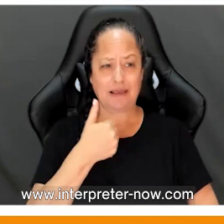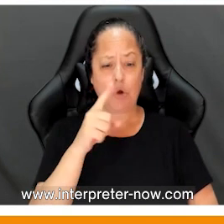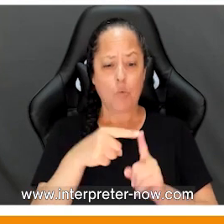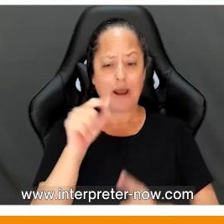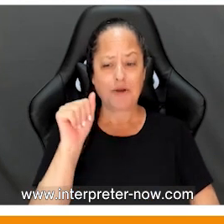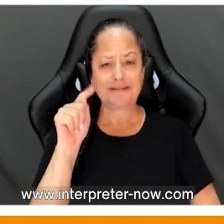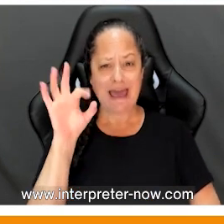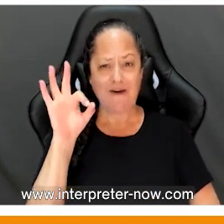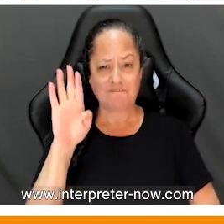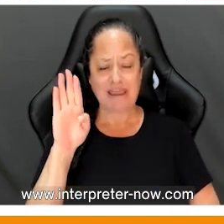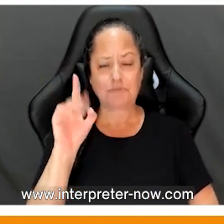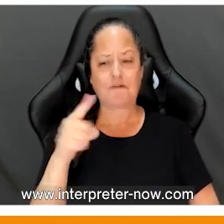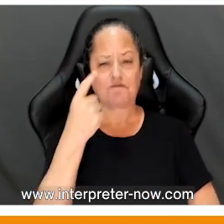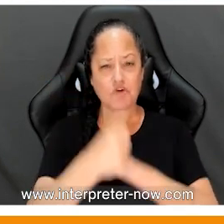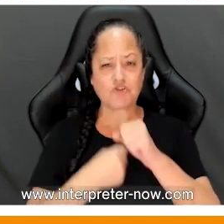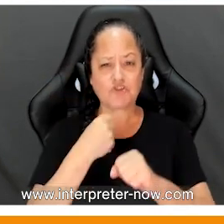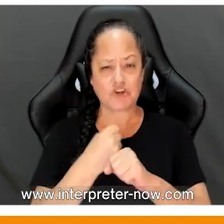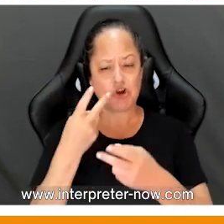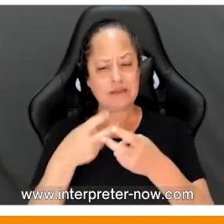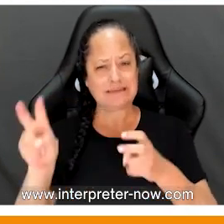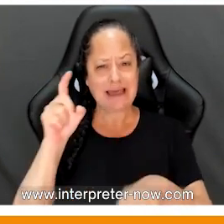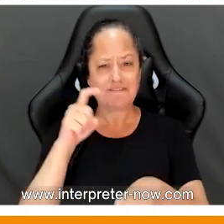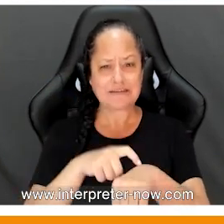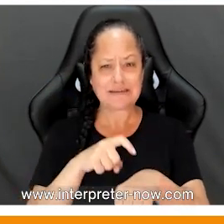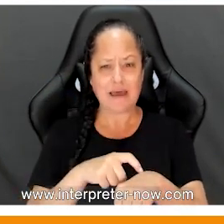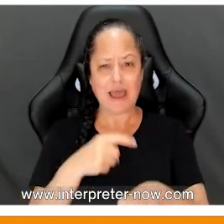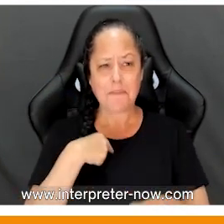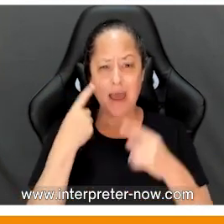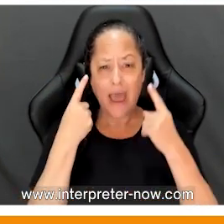In fact, I remember when I was at Facebook during that first year, having a really tough